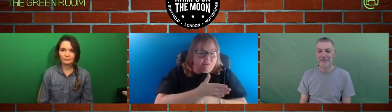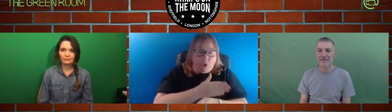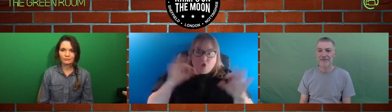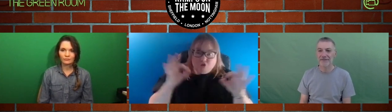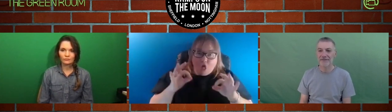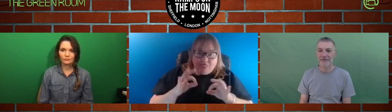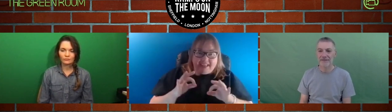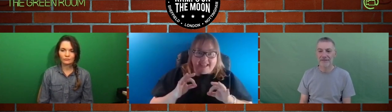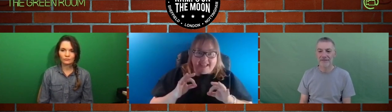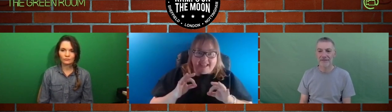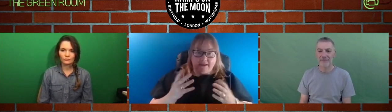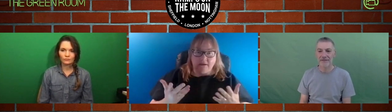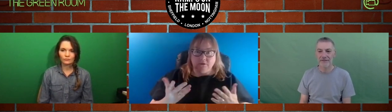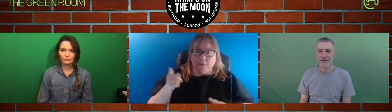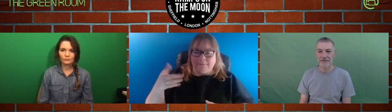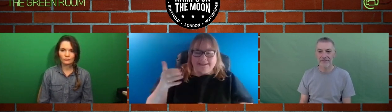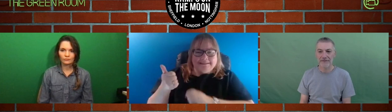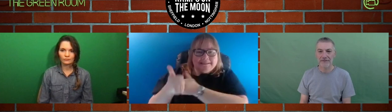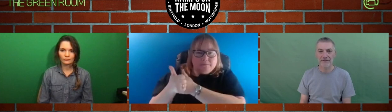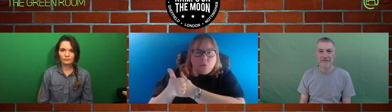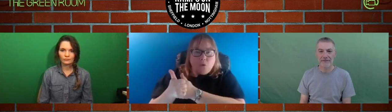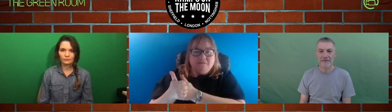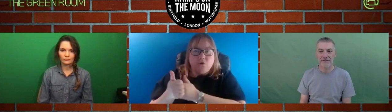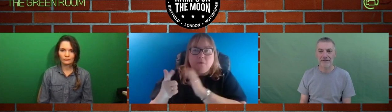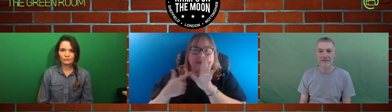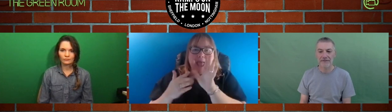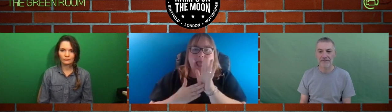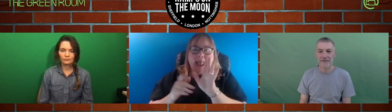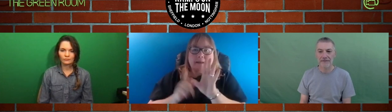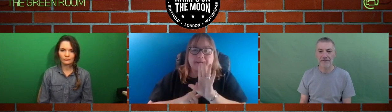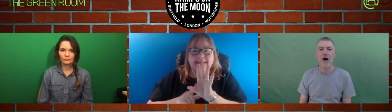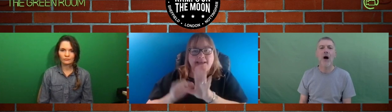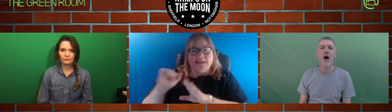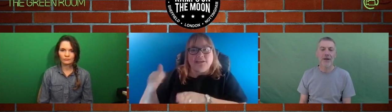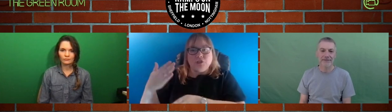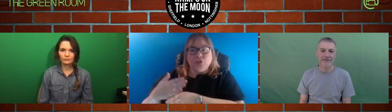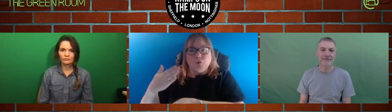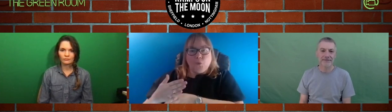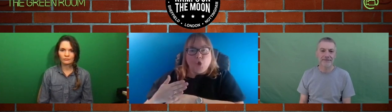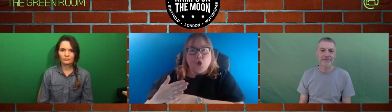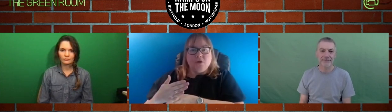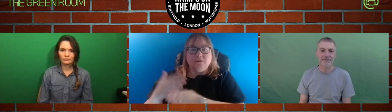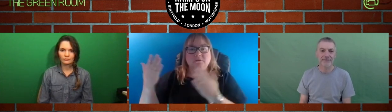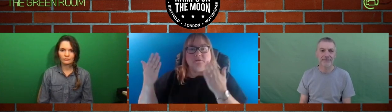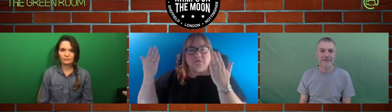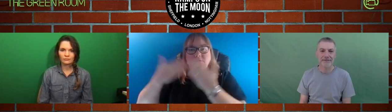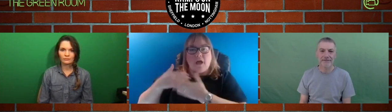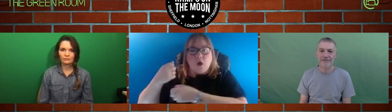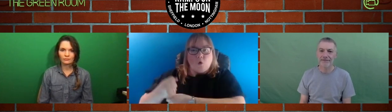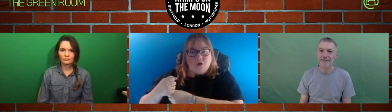have some support from Amy, who works at Dark Horse, she's your creative director at Dark Horse, isn't she? To support